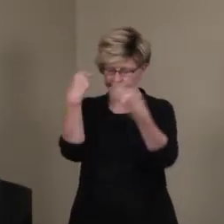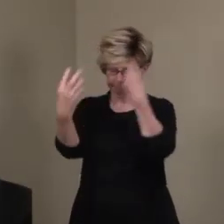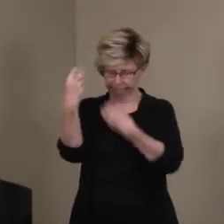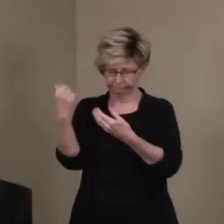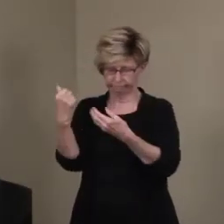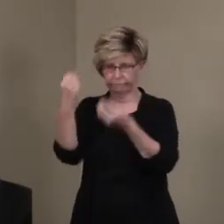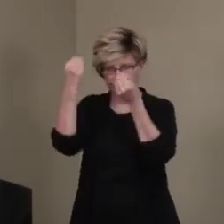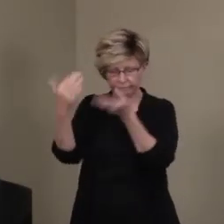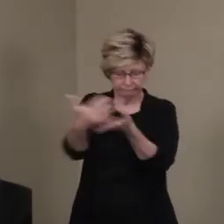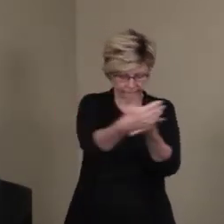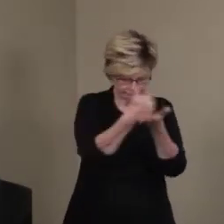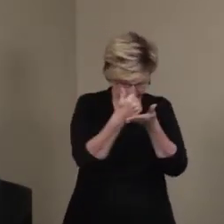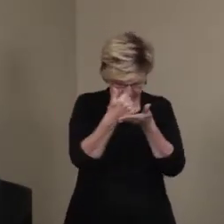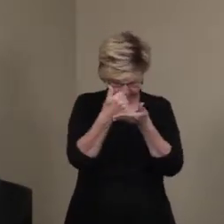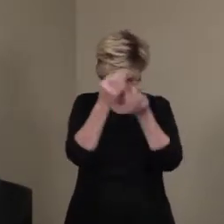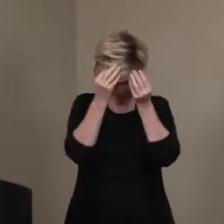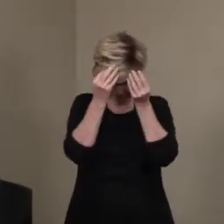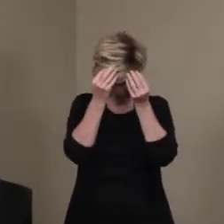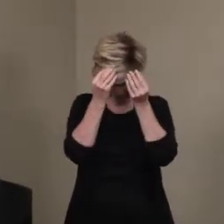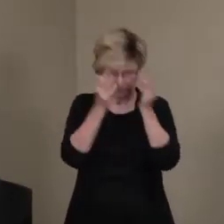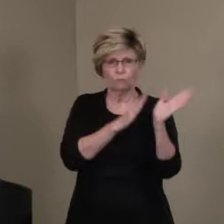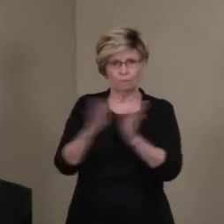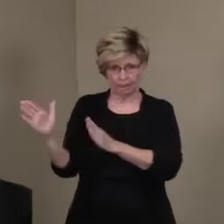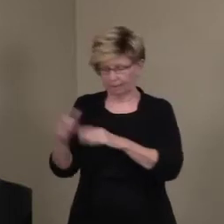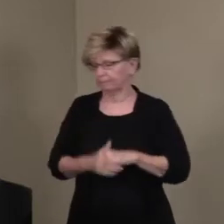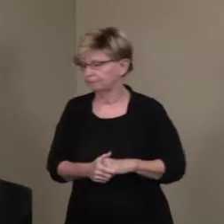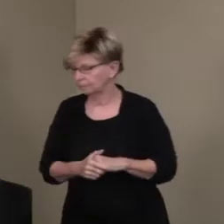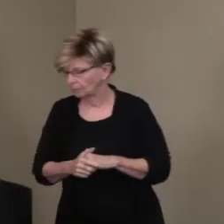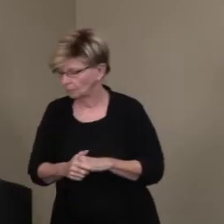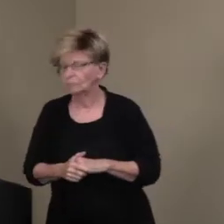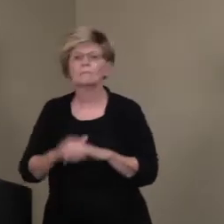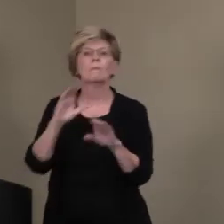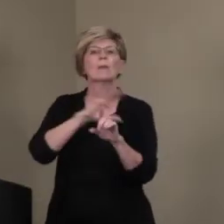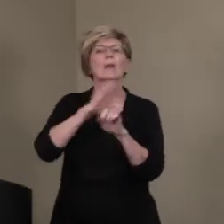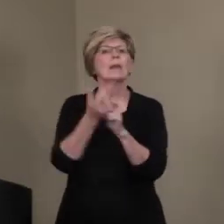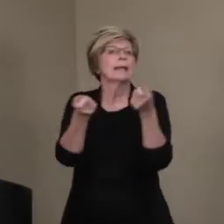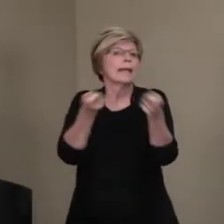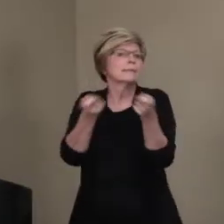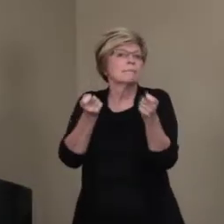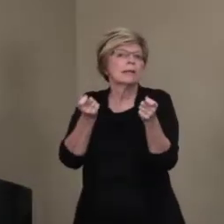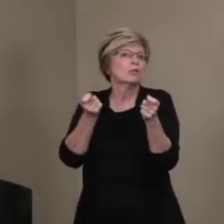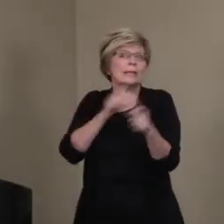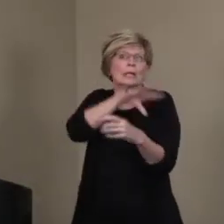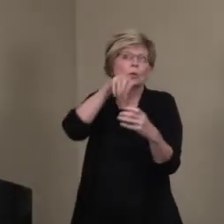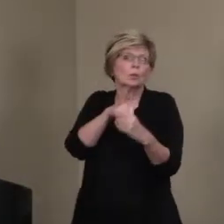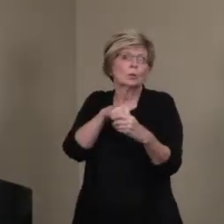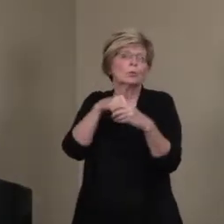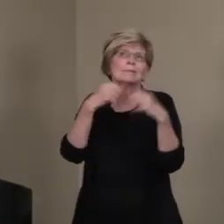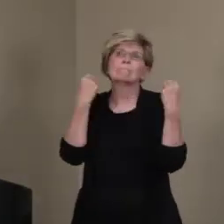all of that to be on this team so that we can all consider a plan together case